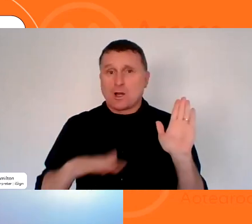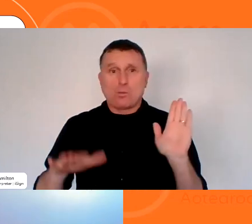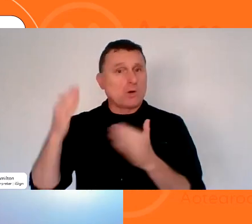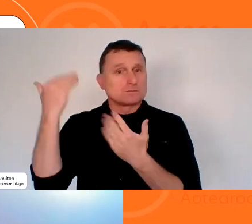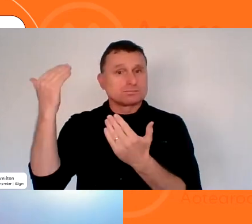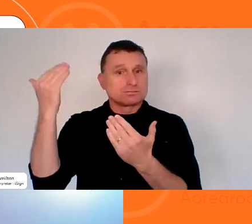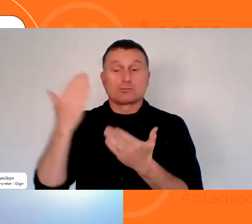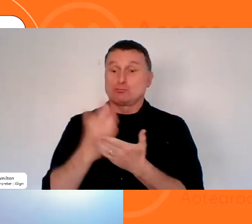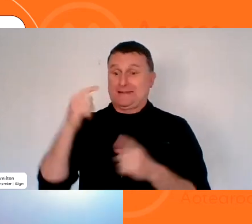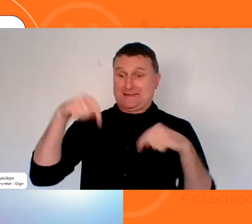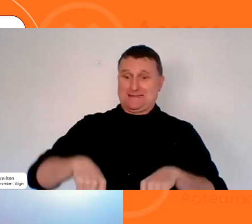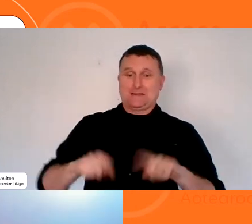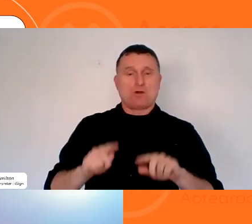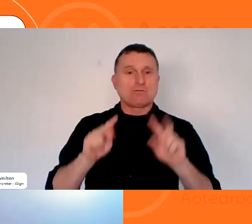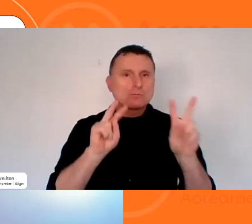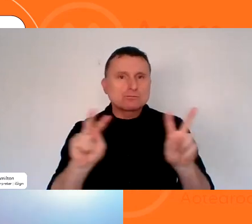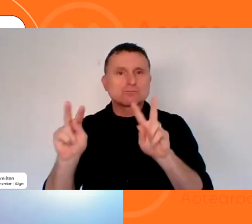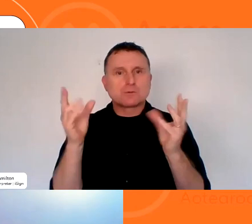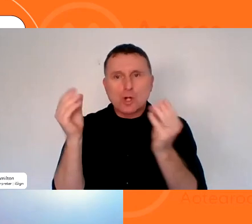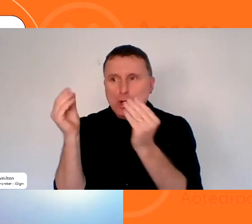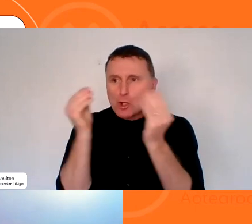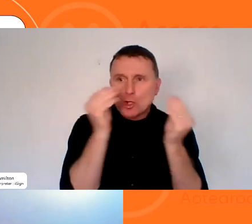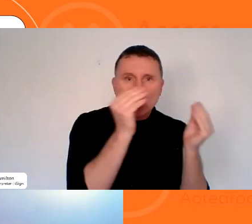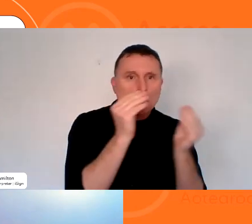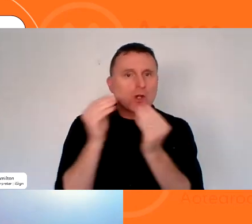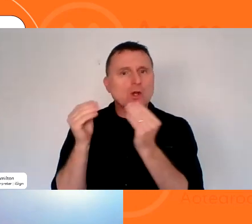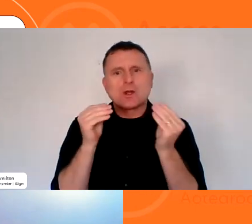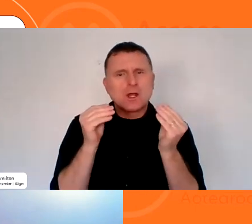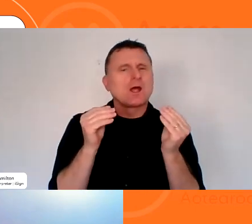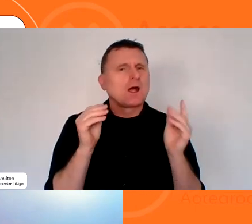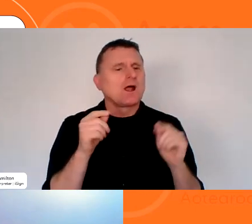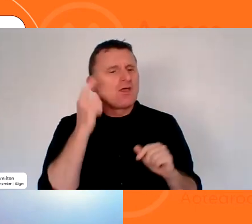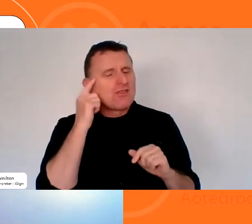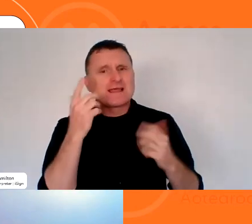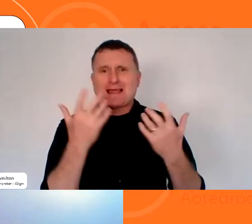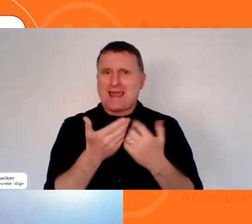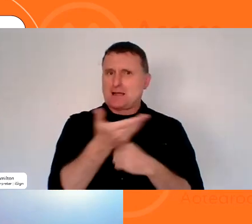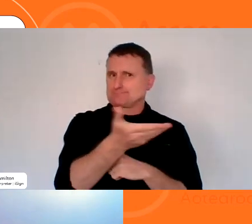learn and to listen to where we can start working together to create